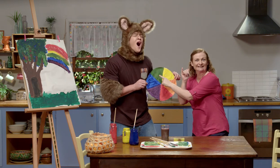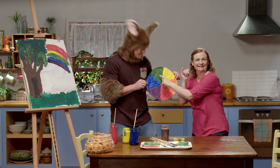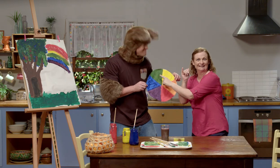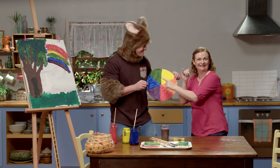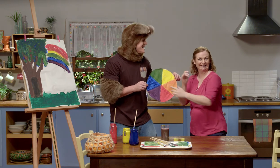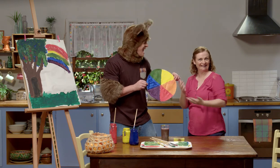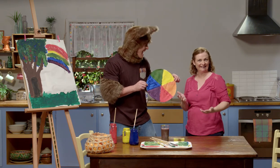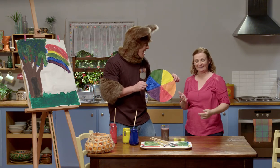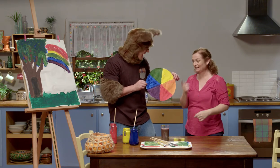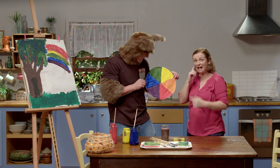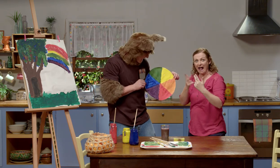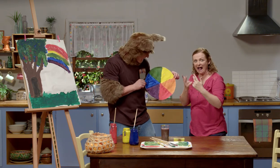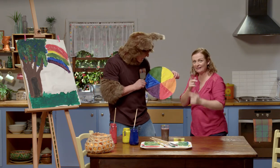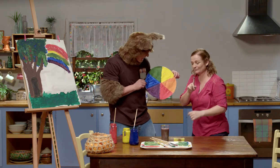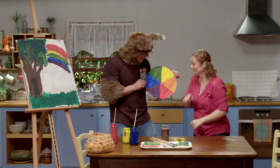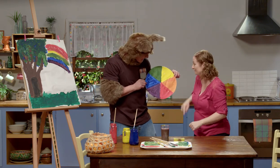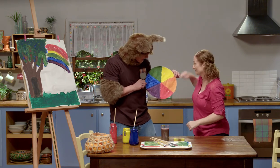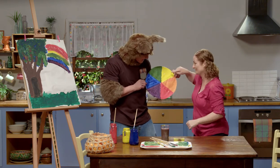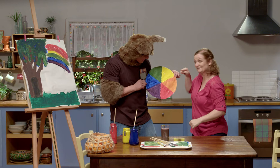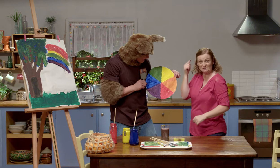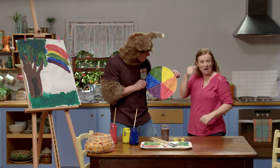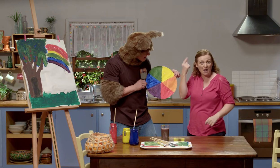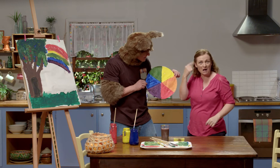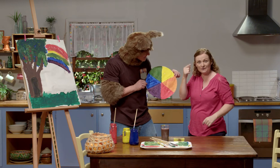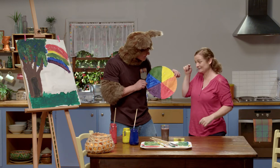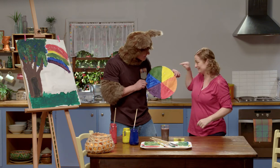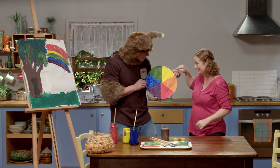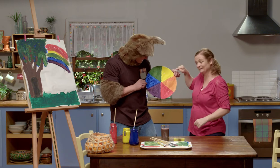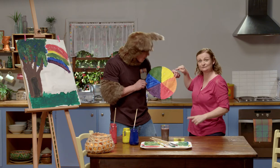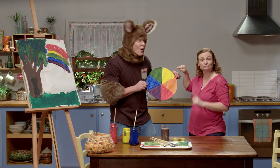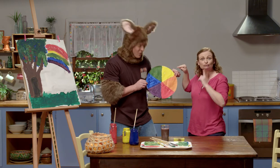they make green, and then yellow